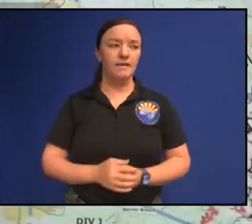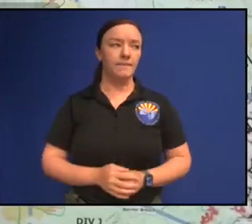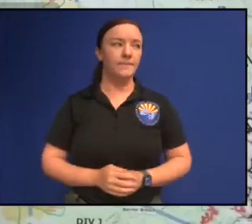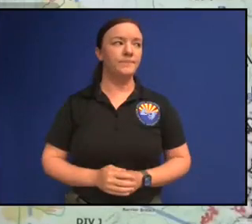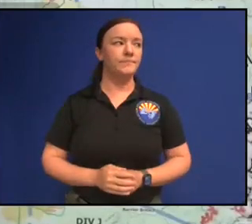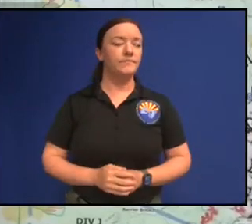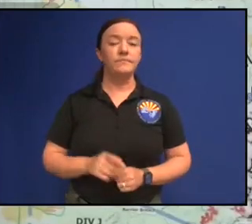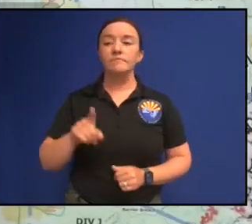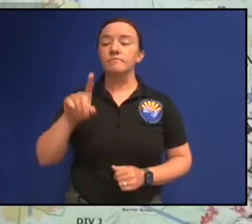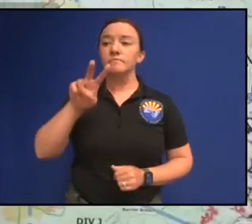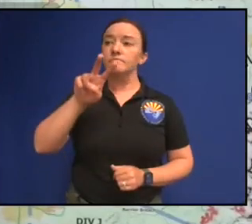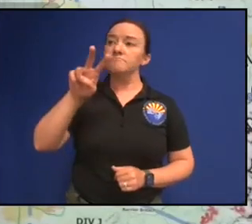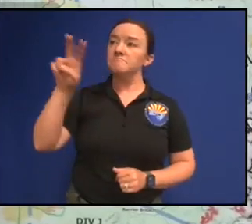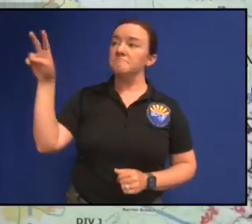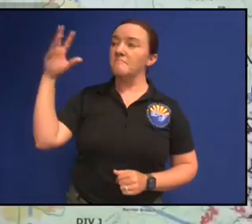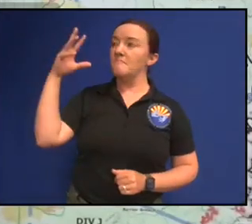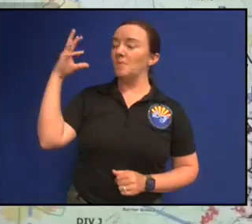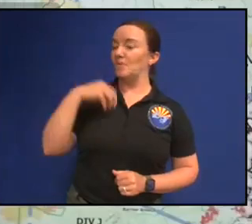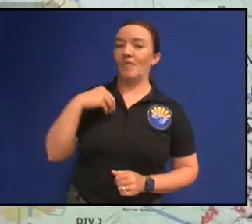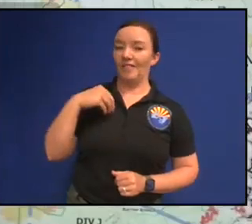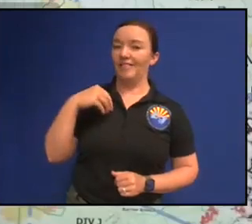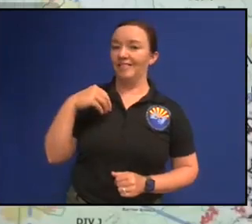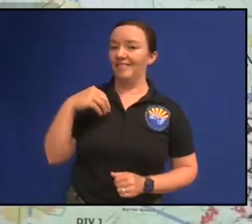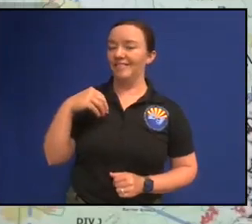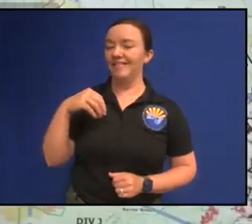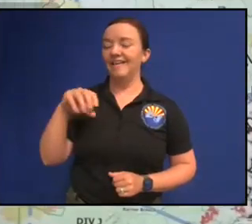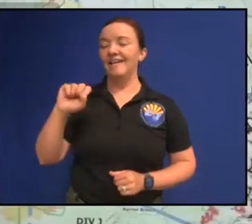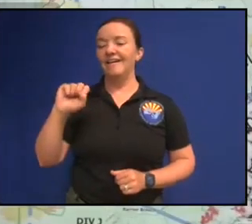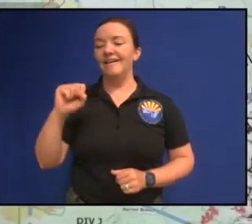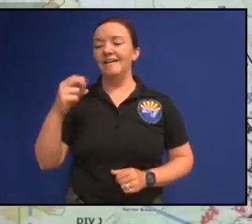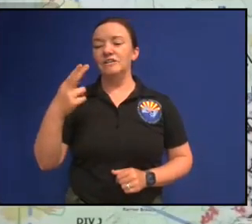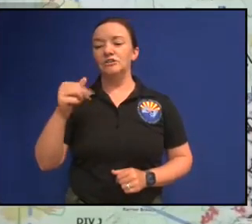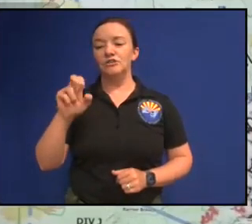SHADED FUEL BREAK MEANS YOU ARE LEAVING MATURE TREES TO